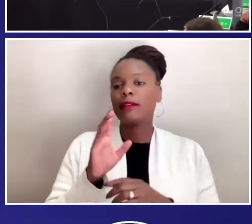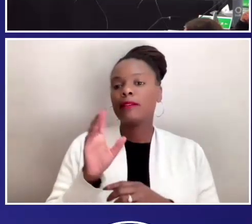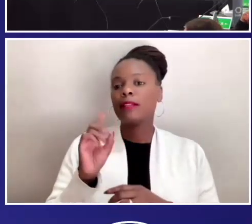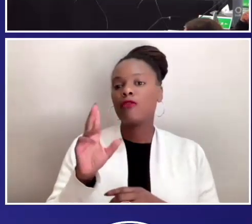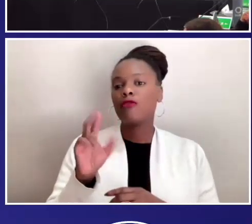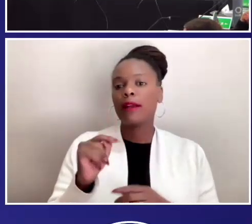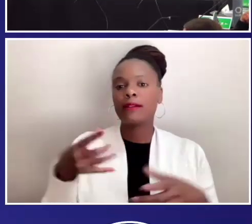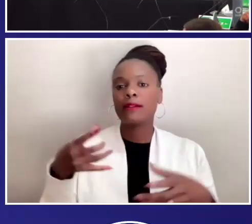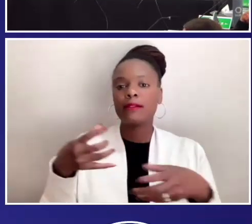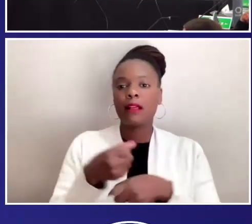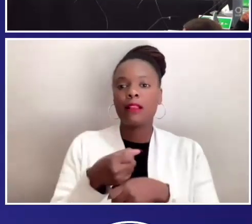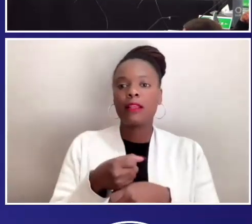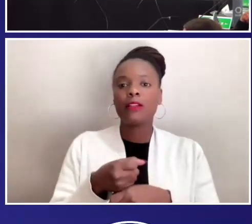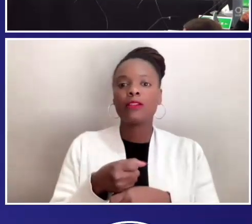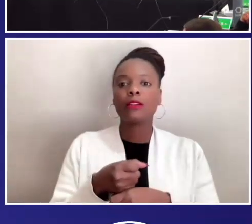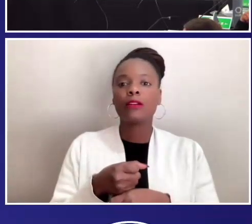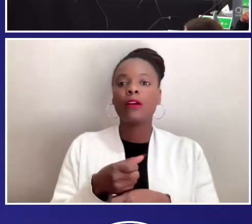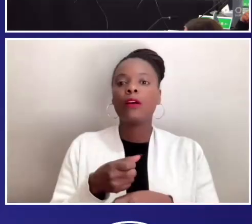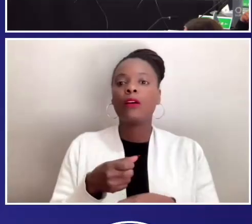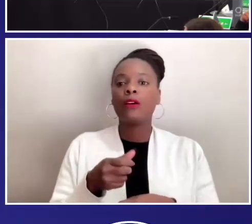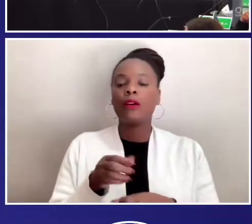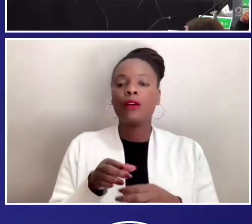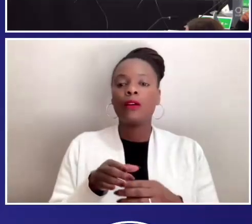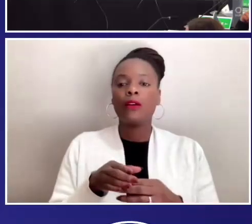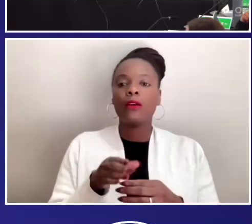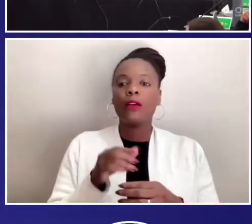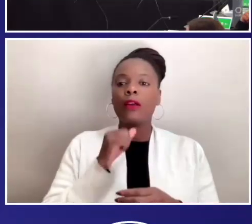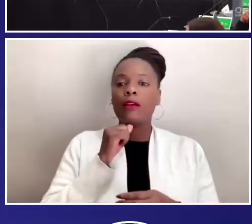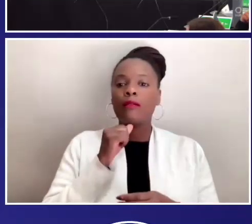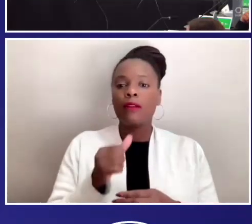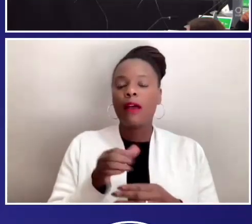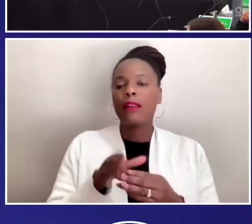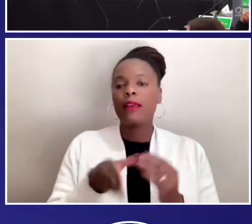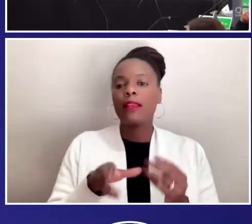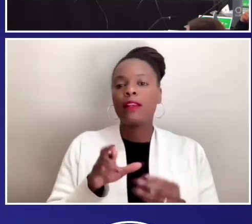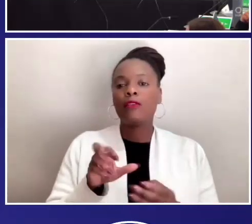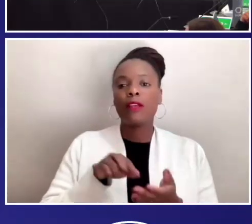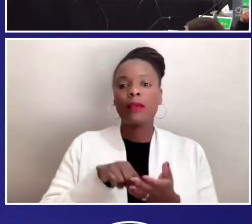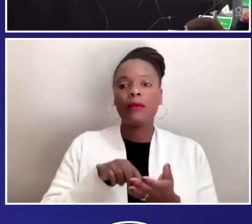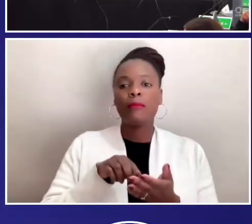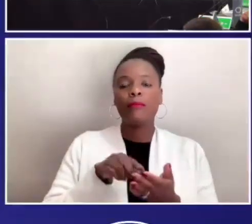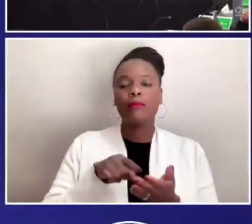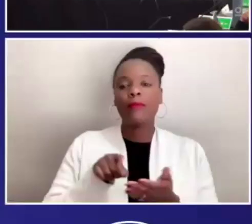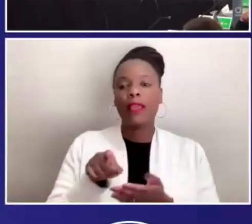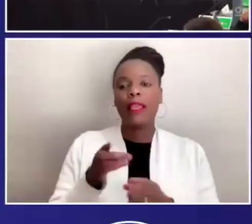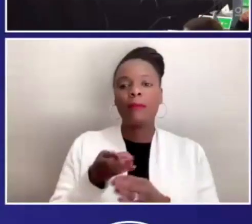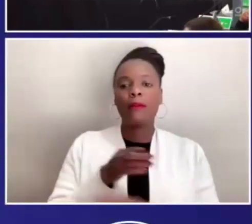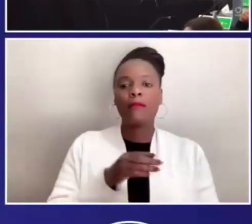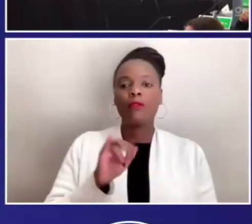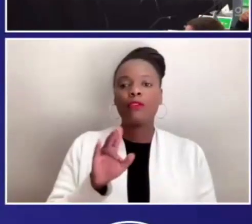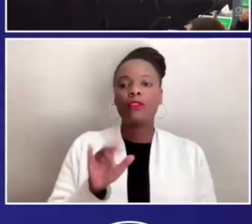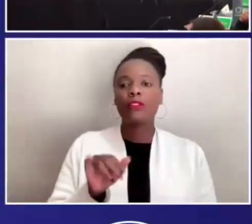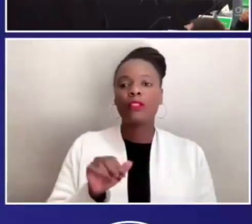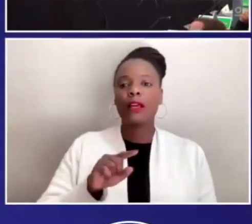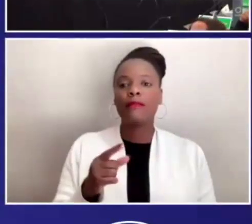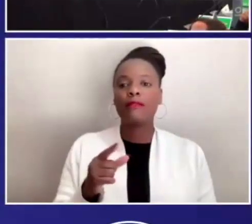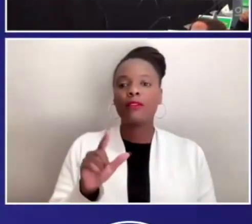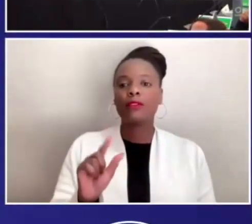on or after July 1, 2026. That's a mouthful, y'all. And then Romanette one, Romanette two,